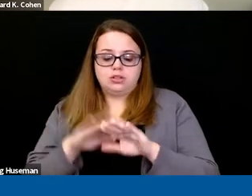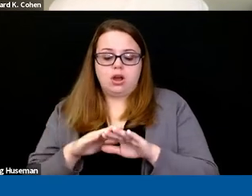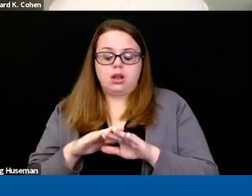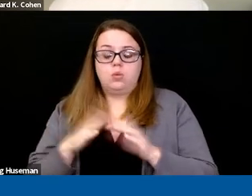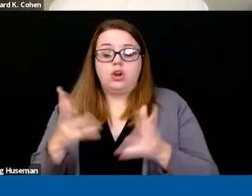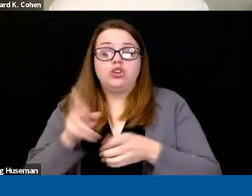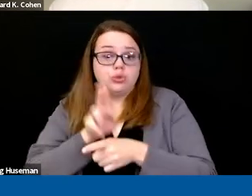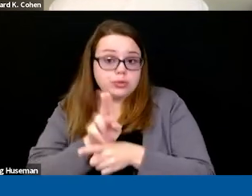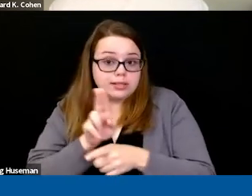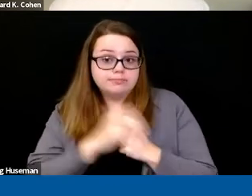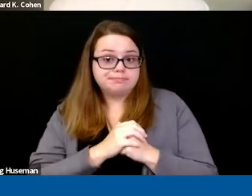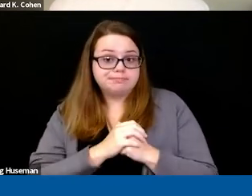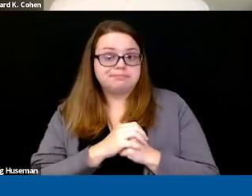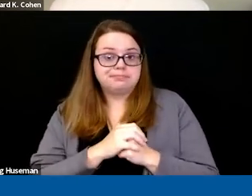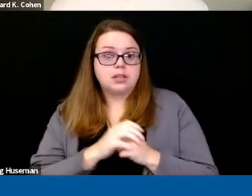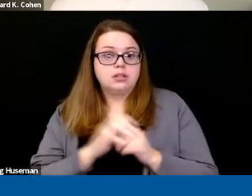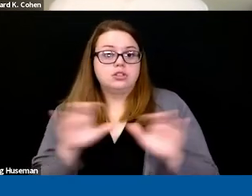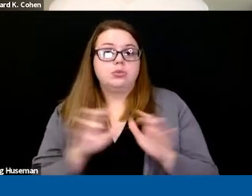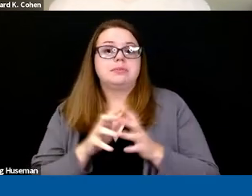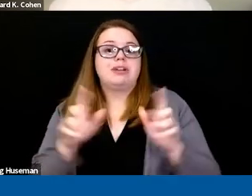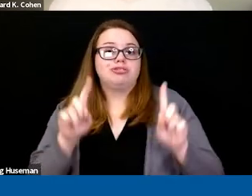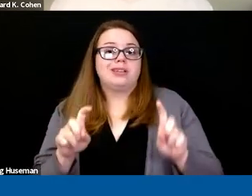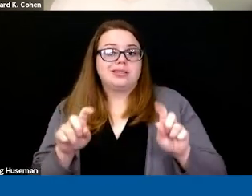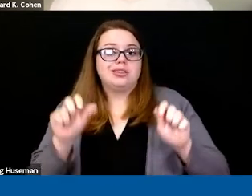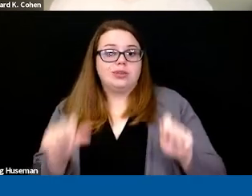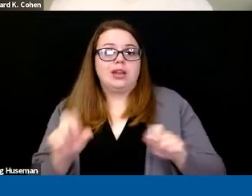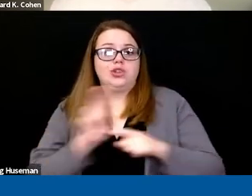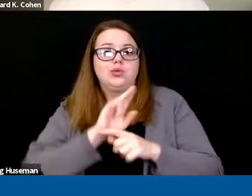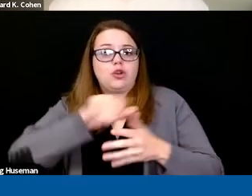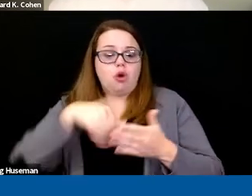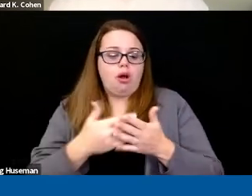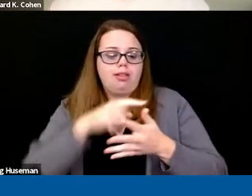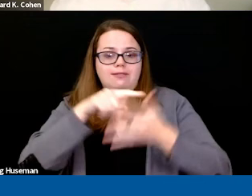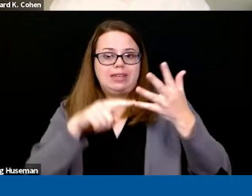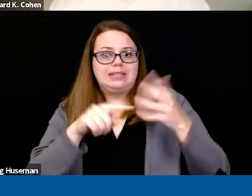So, do as much as you can using any of those combinations. Great, great.